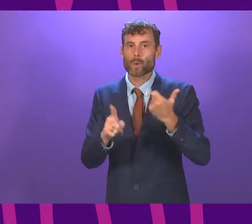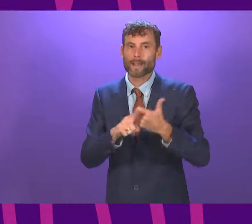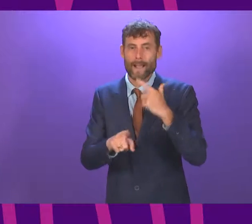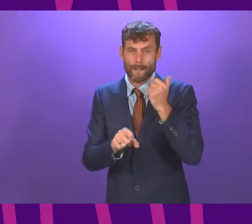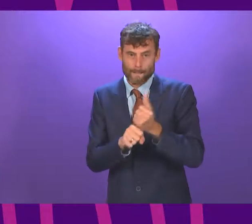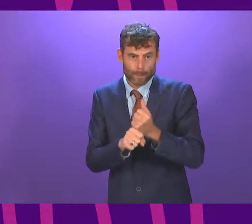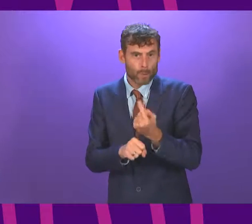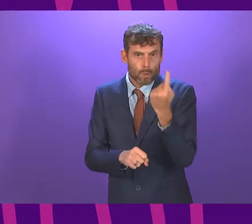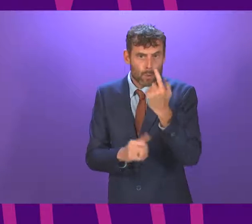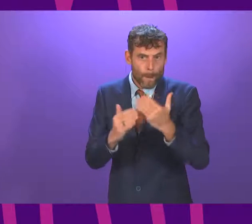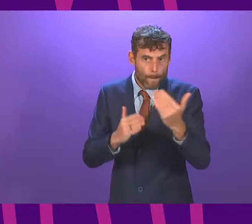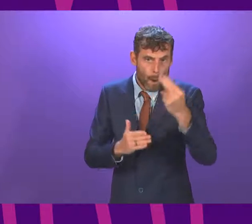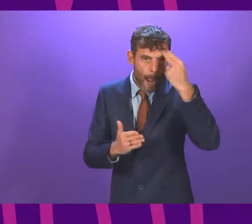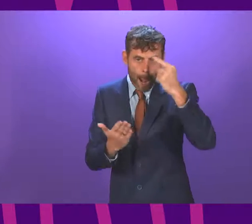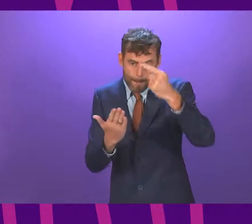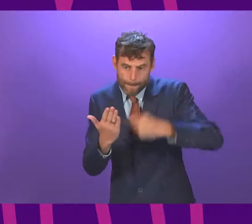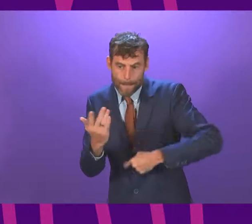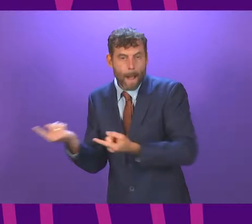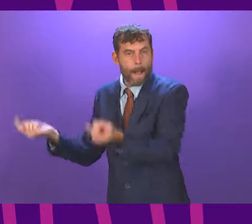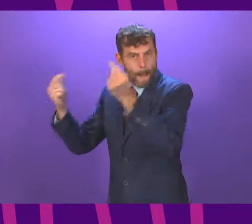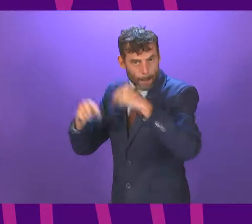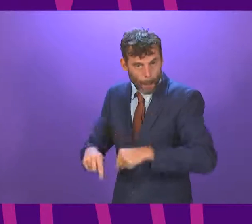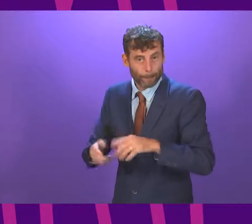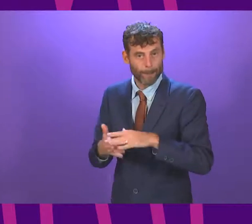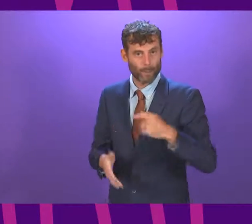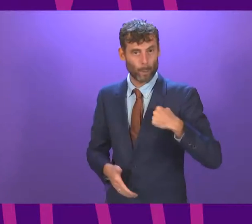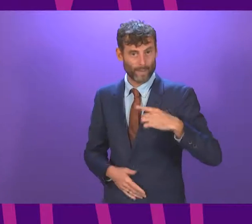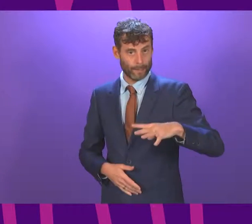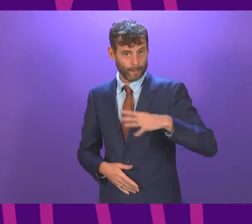resettlement programme so that the detailed planning for their arrival can take place.